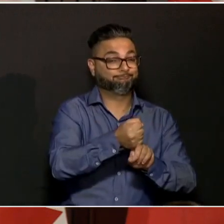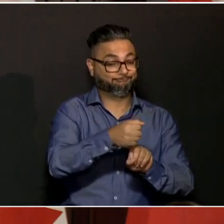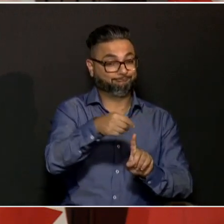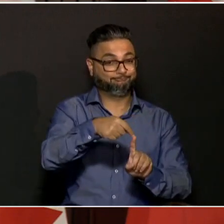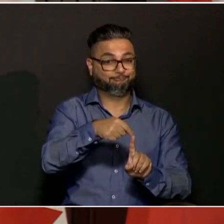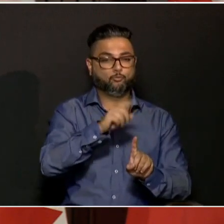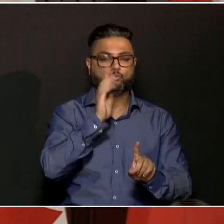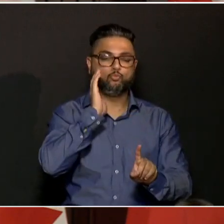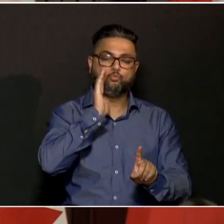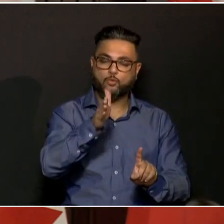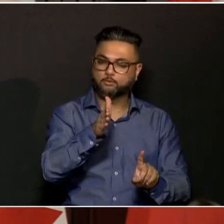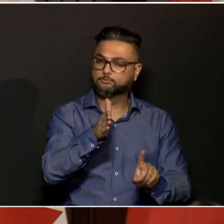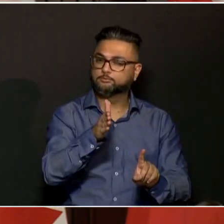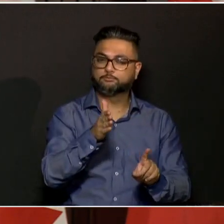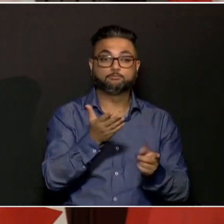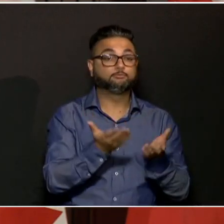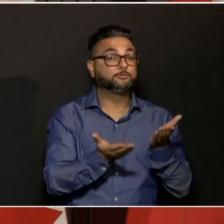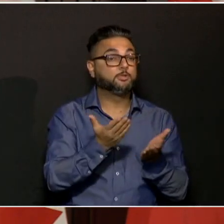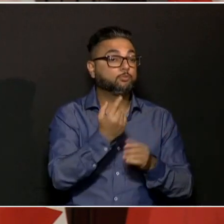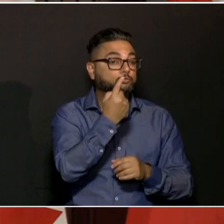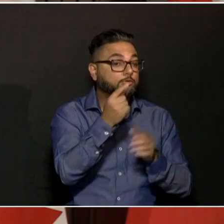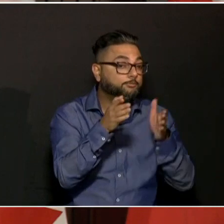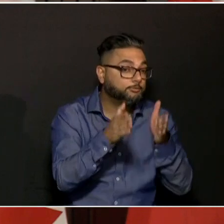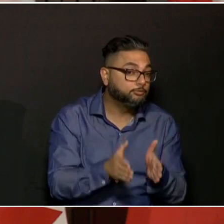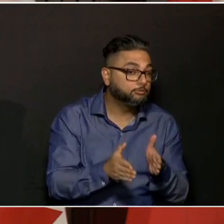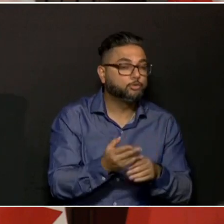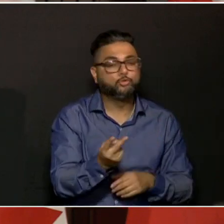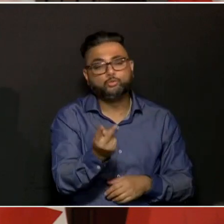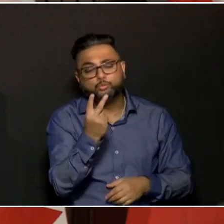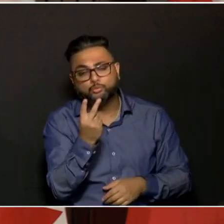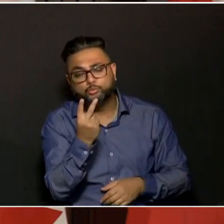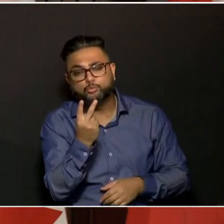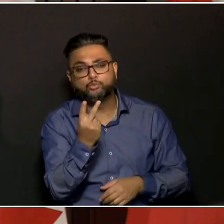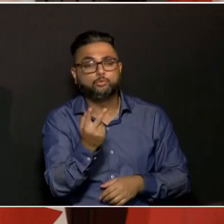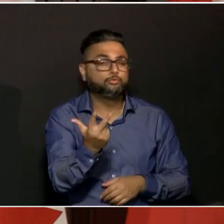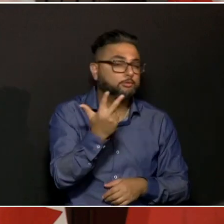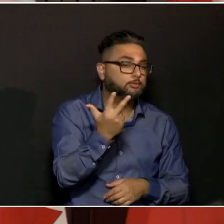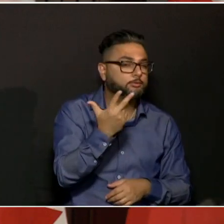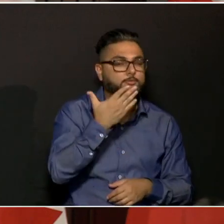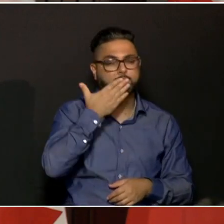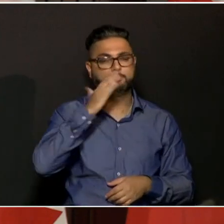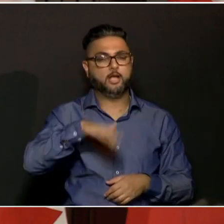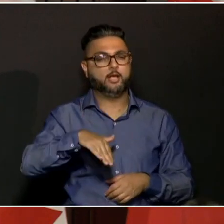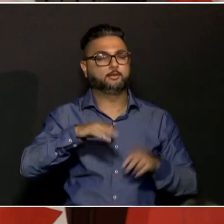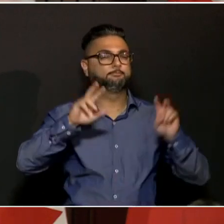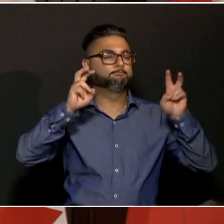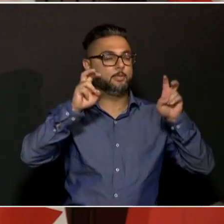I find it absolutely disgusting and I'm sure the police are going to catch them and you will